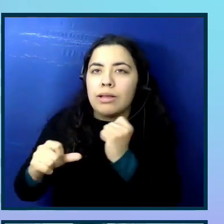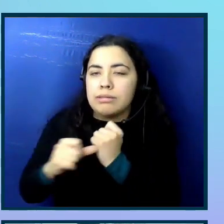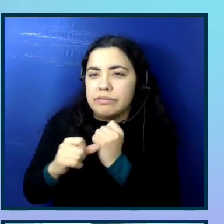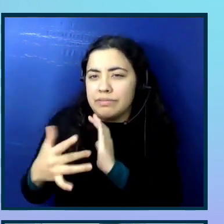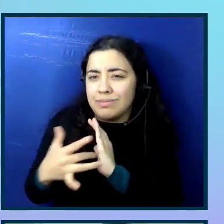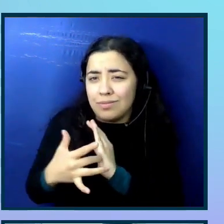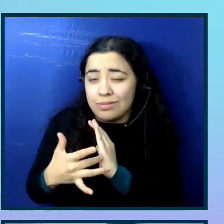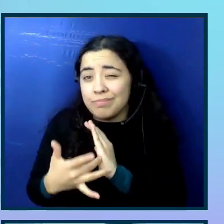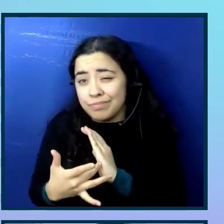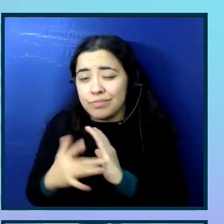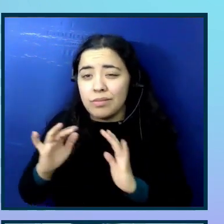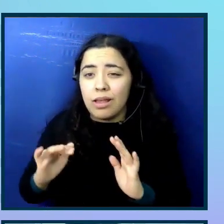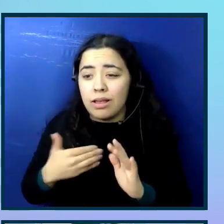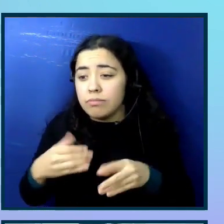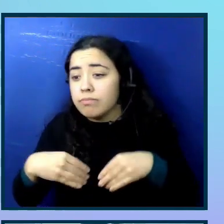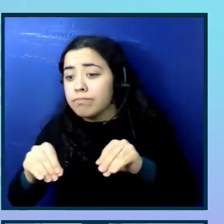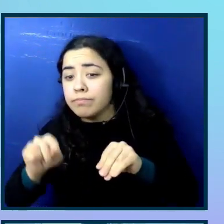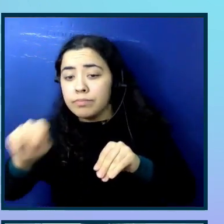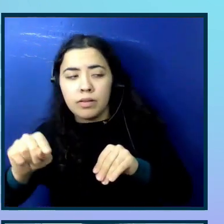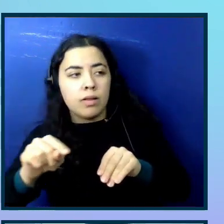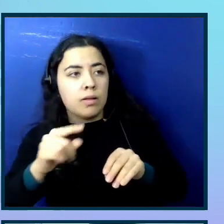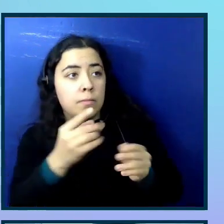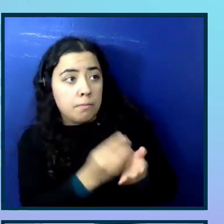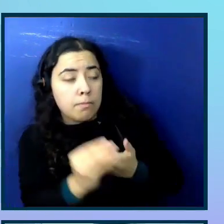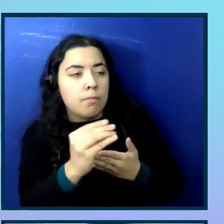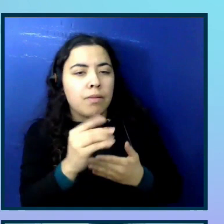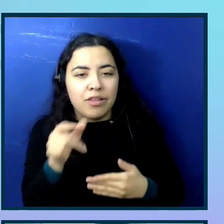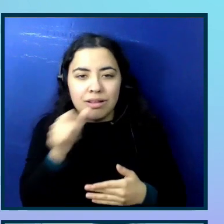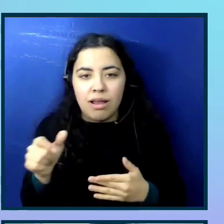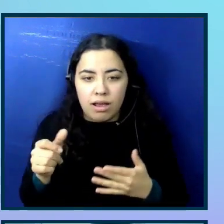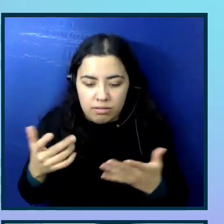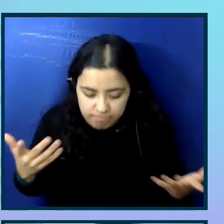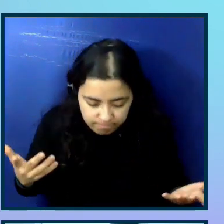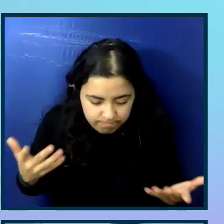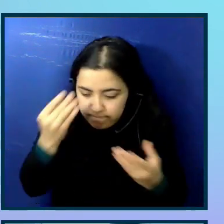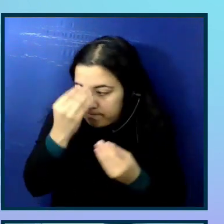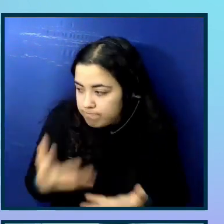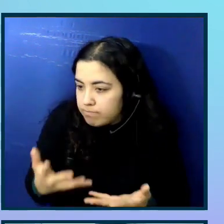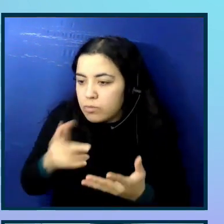and our vendors are not equipped or don't necessarily keep track of information about their panel of participants